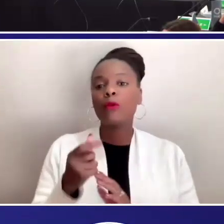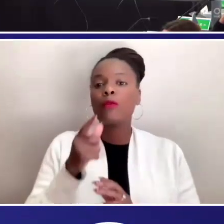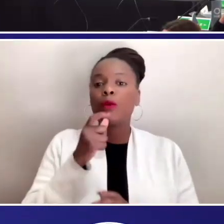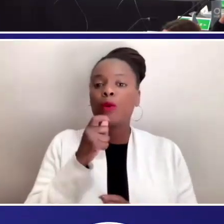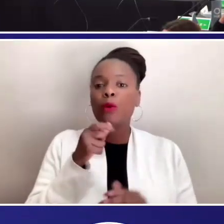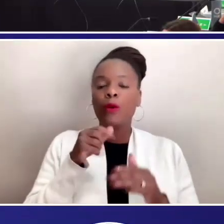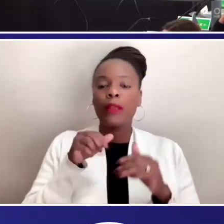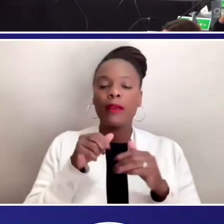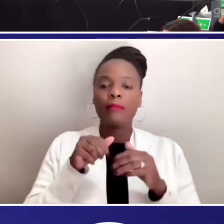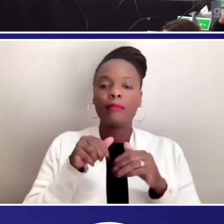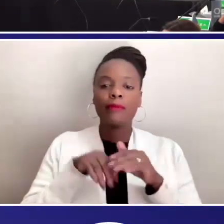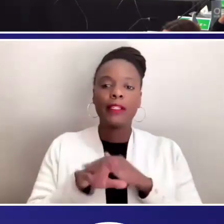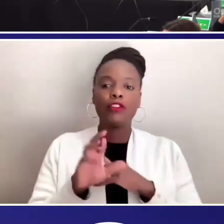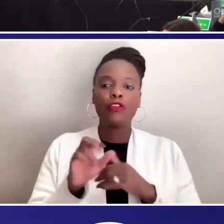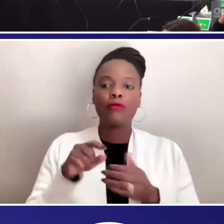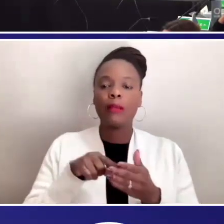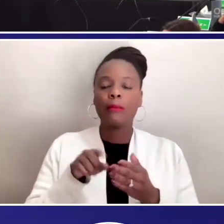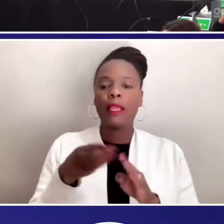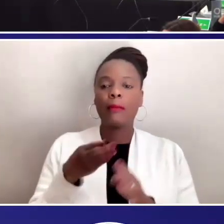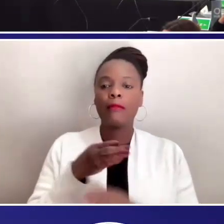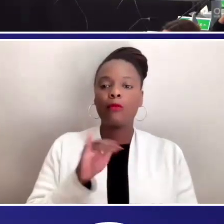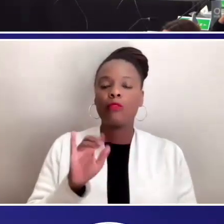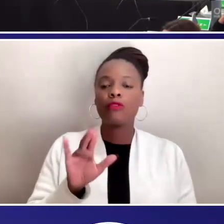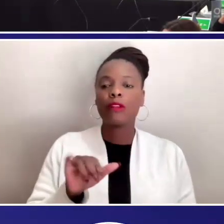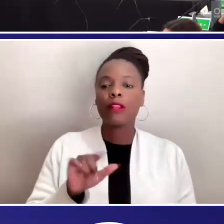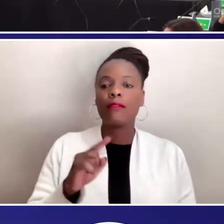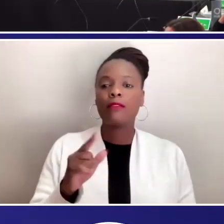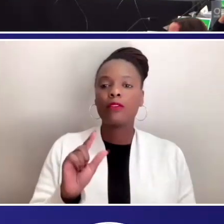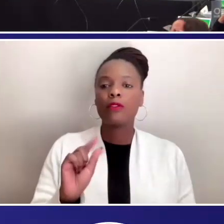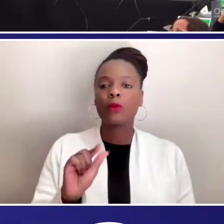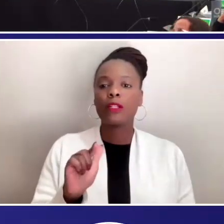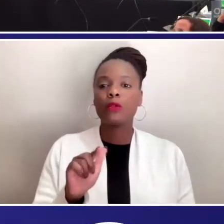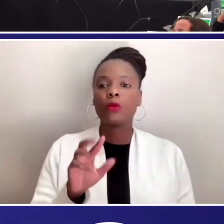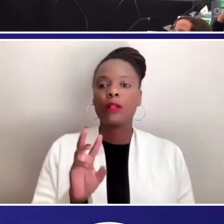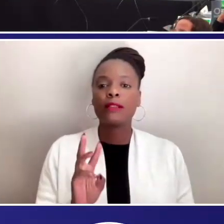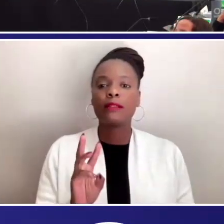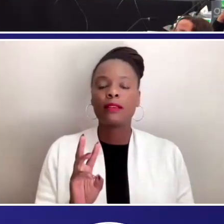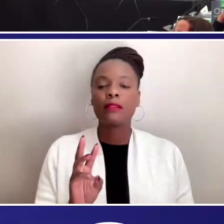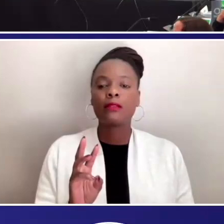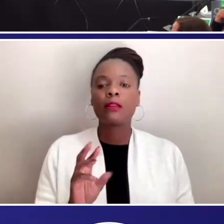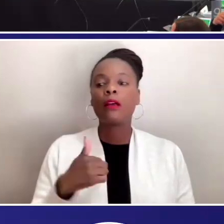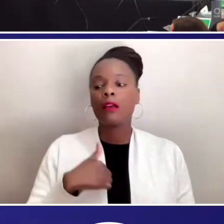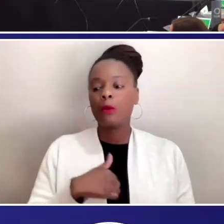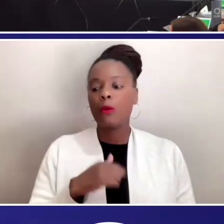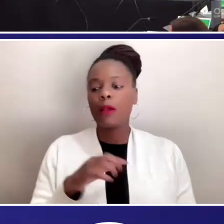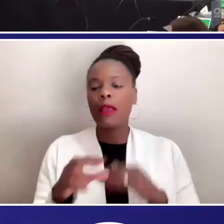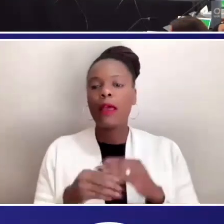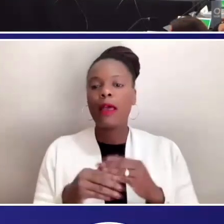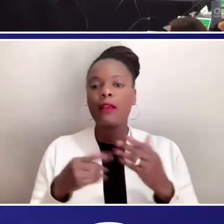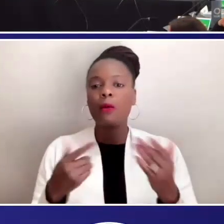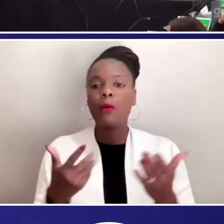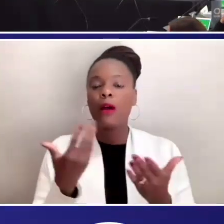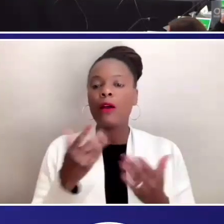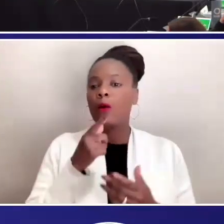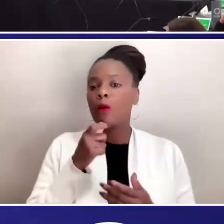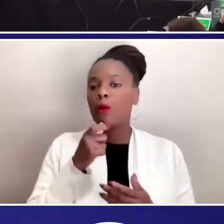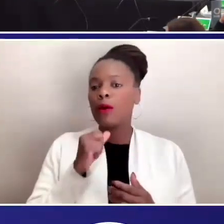who have not consulted -- who have not received a Direct Loan on or after July 1, 2026, and for direct